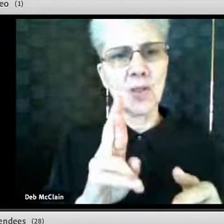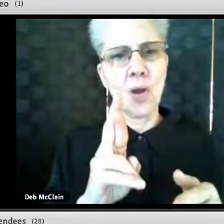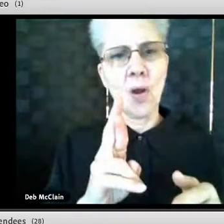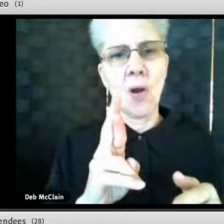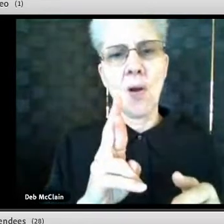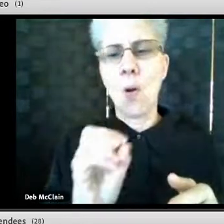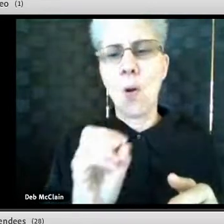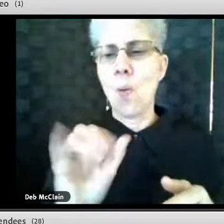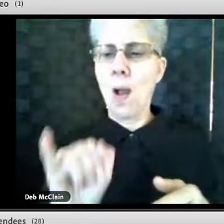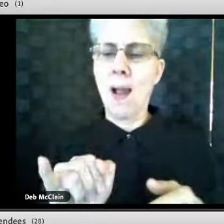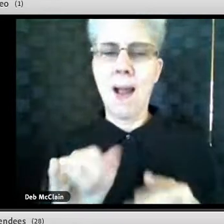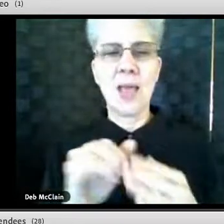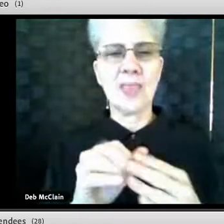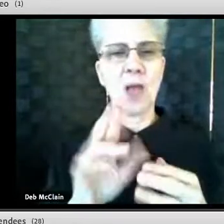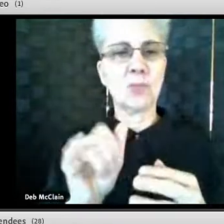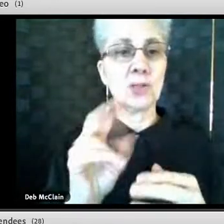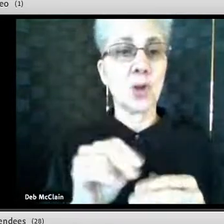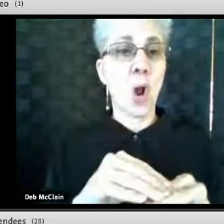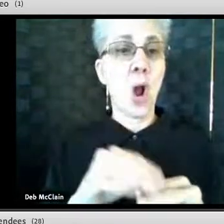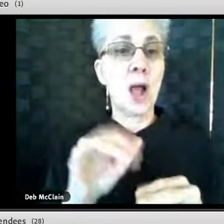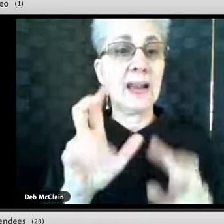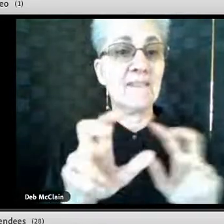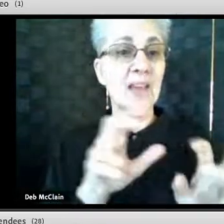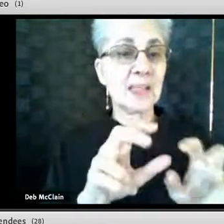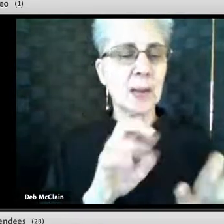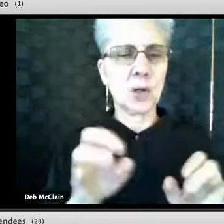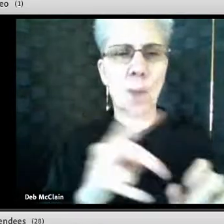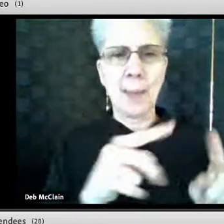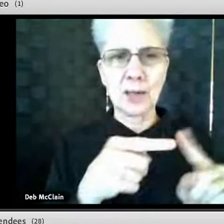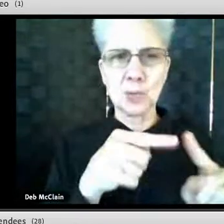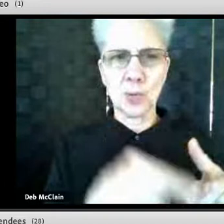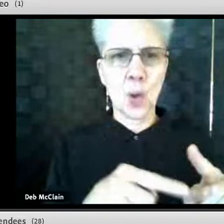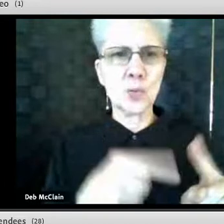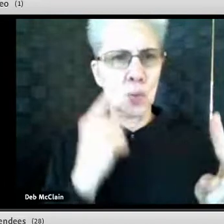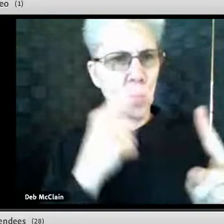Focusing on that ROI, that return on investment,